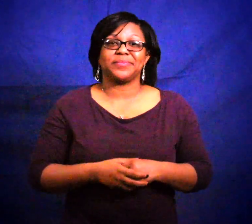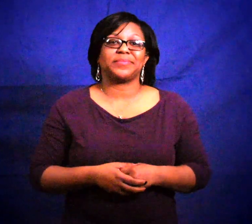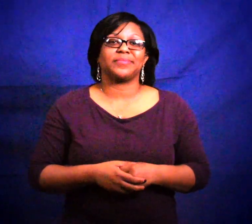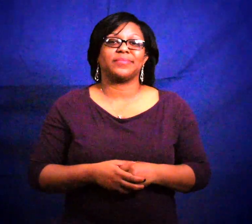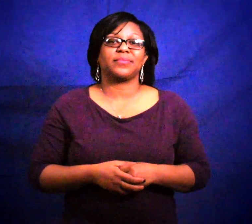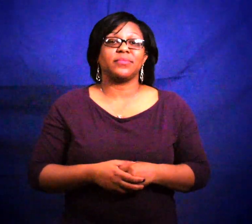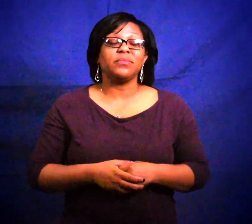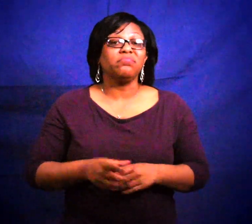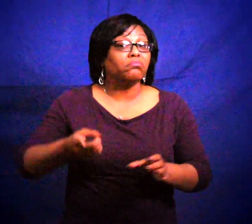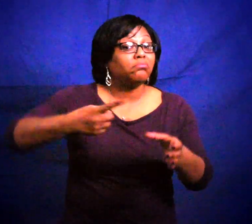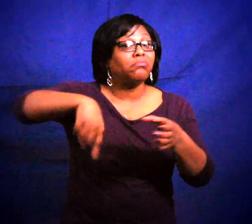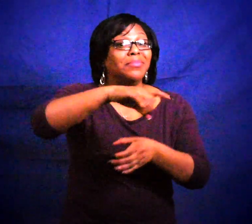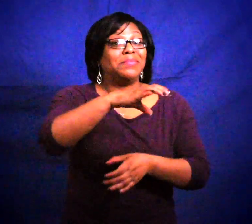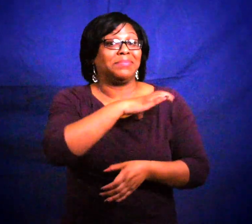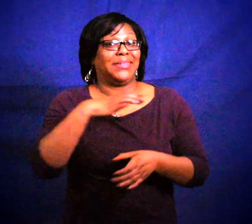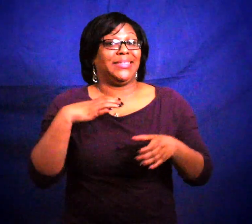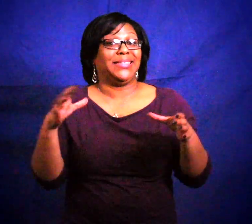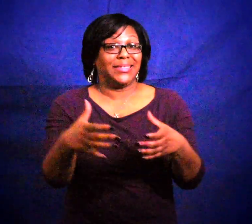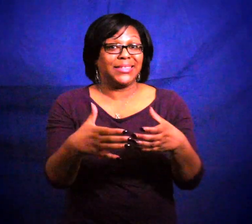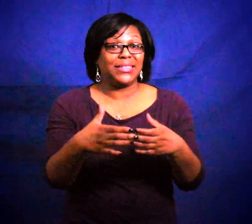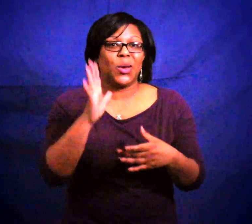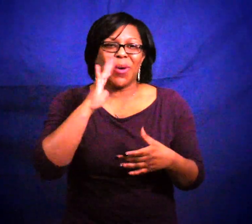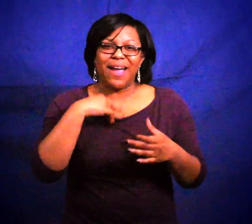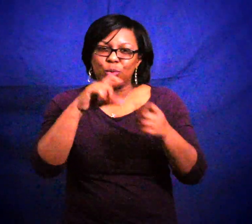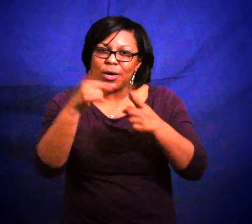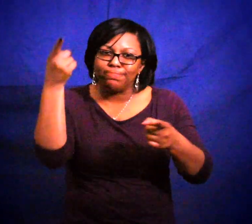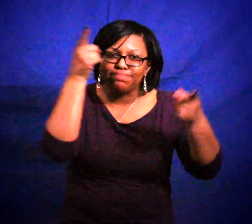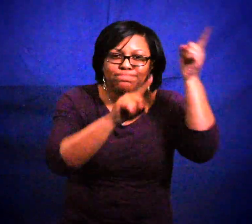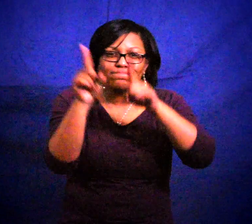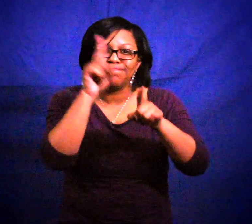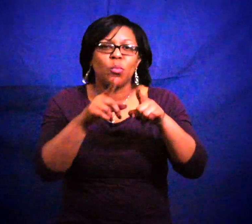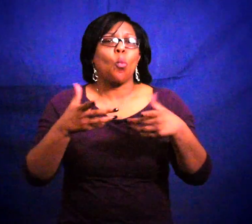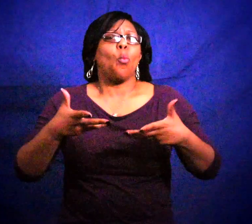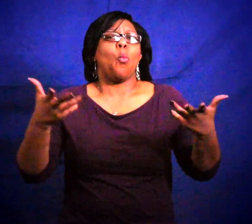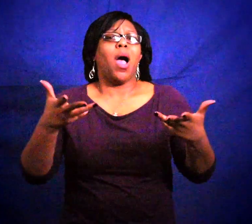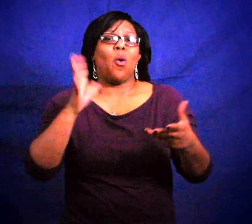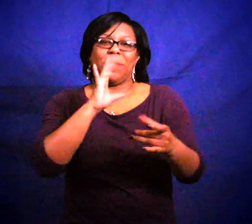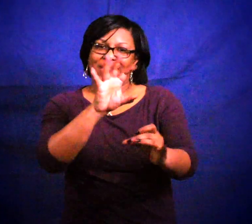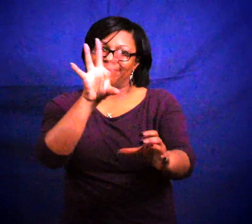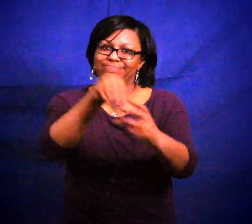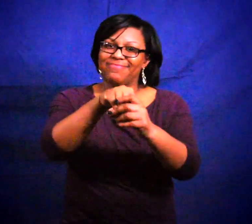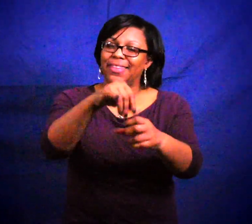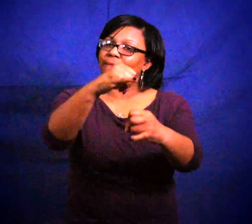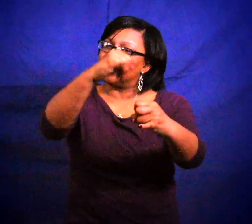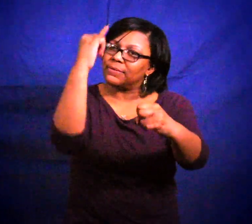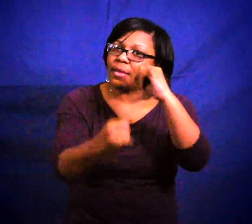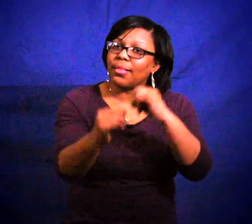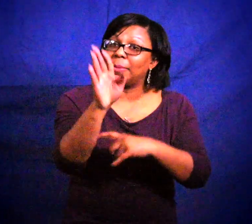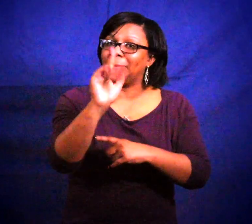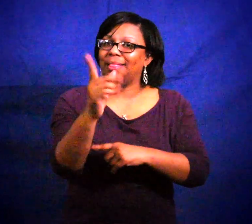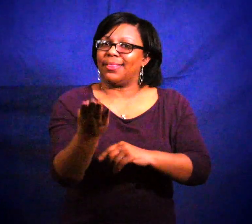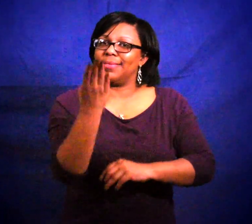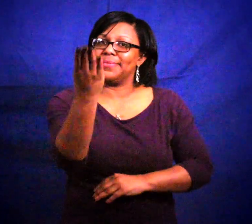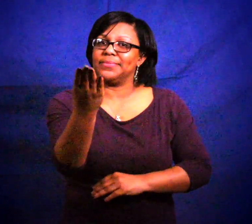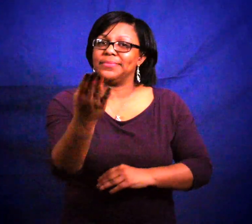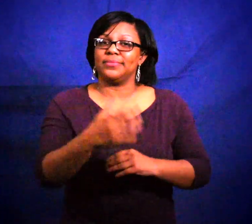The Committees will have to agree on what will be in the final bills.